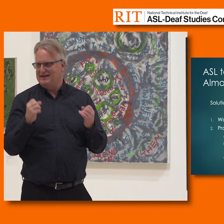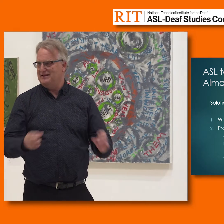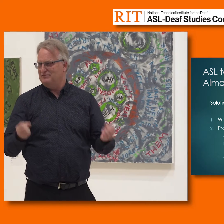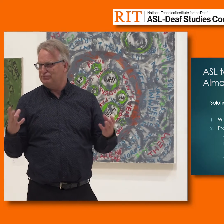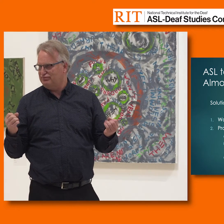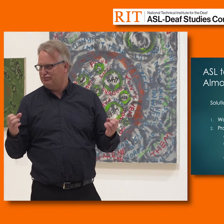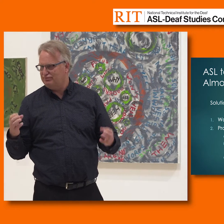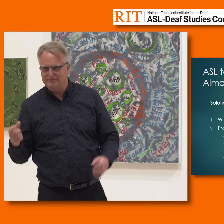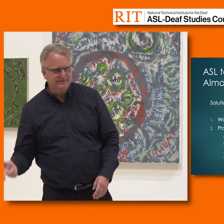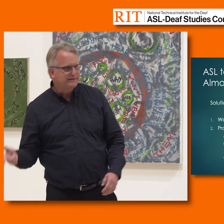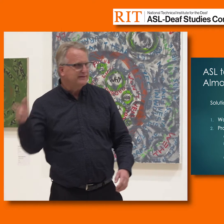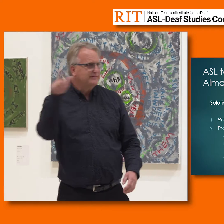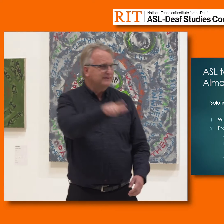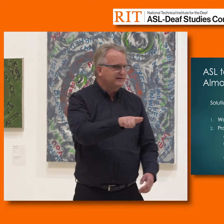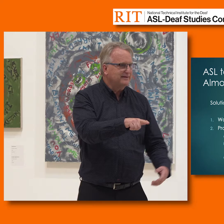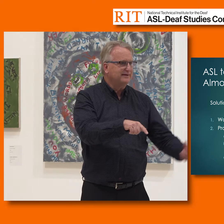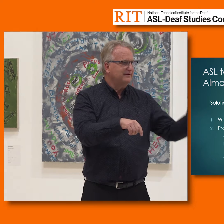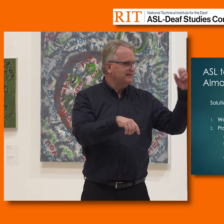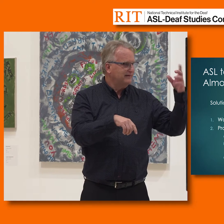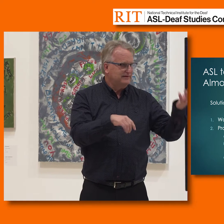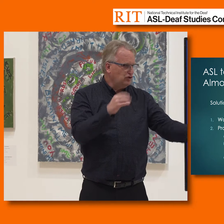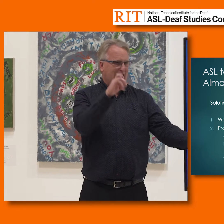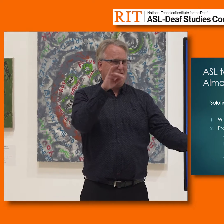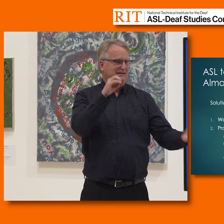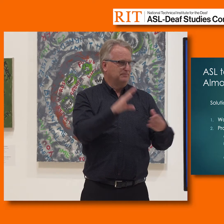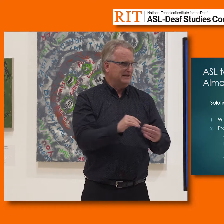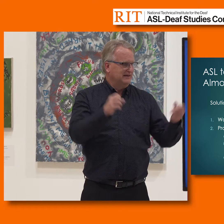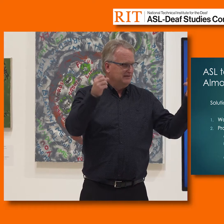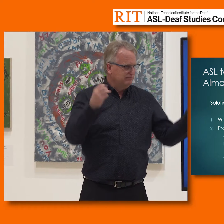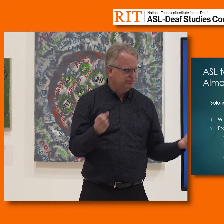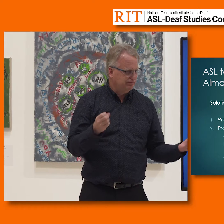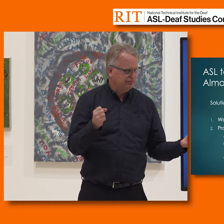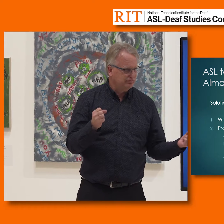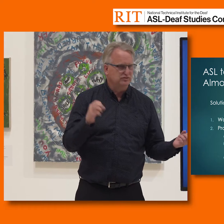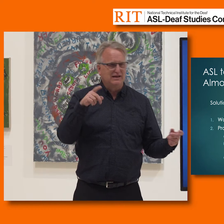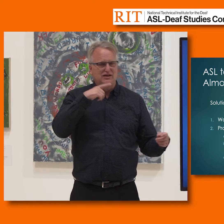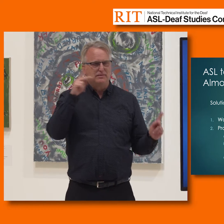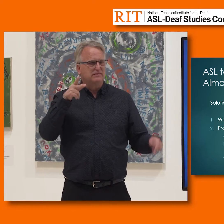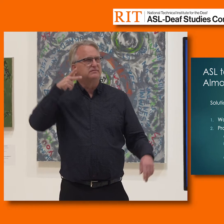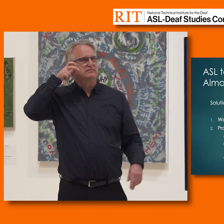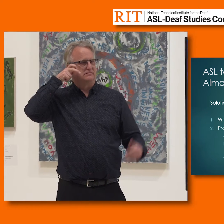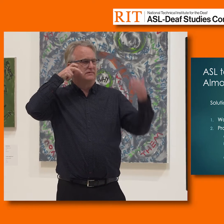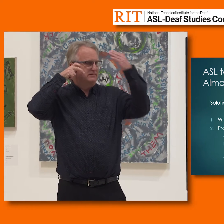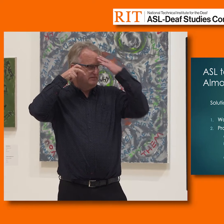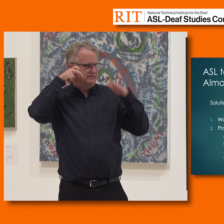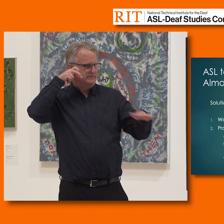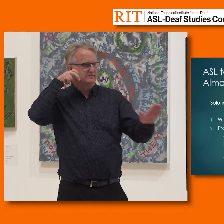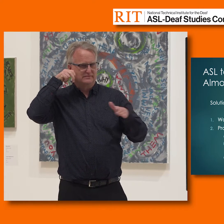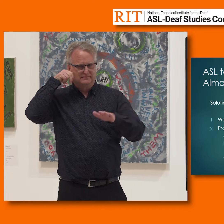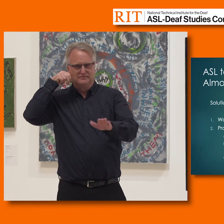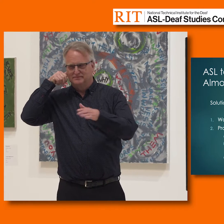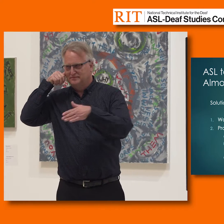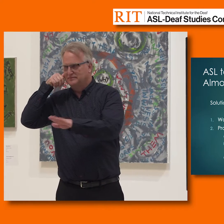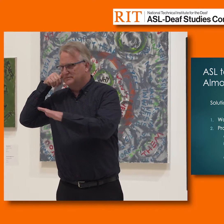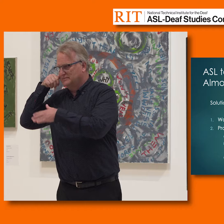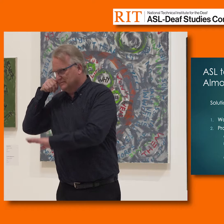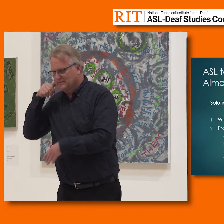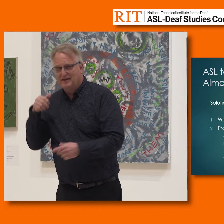This is Keith speaking. This is Jackie speaking." Right? So that the people who may be unfamiliar,